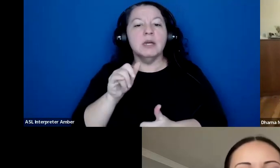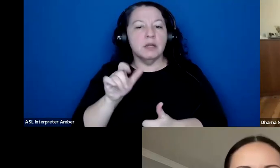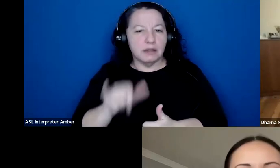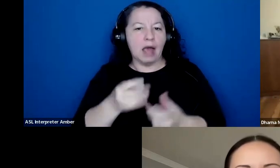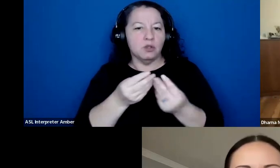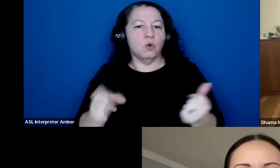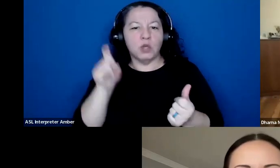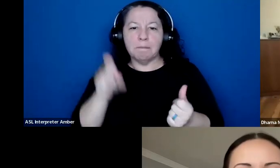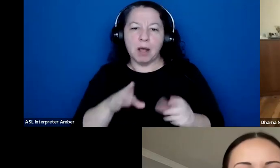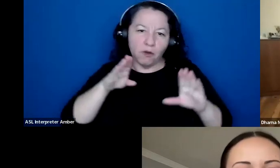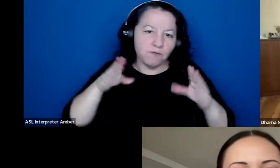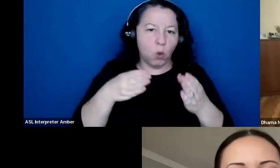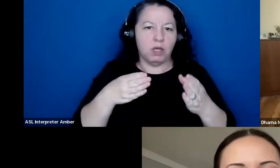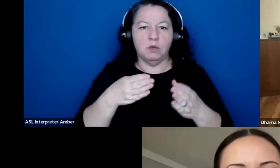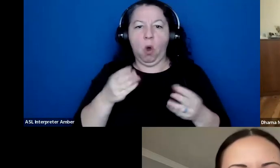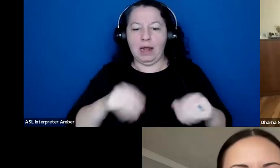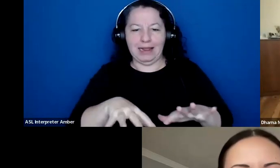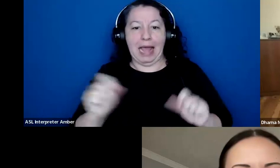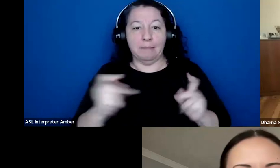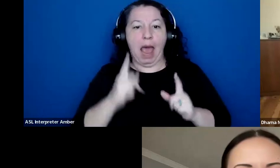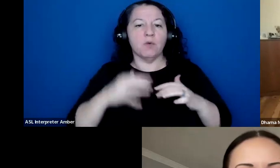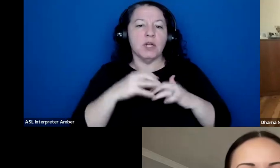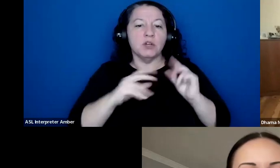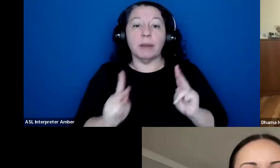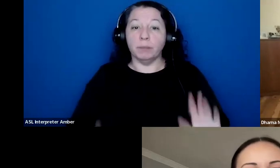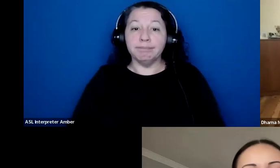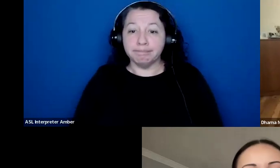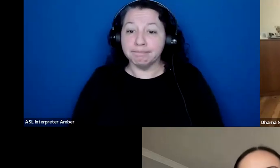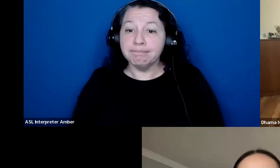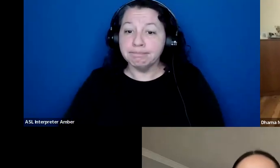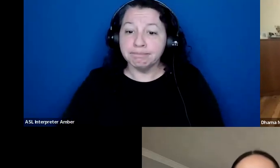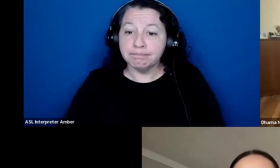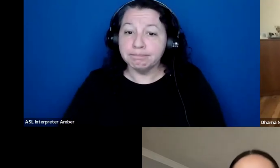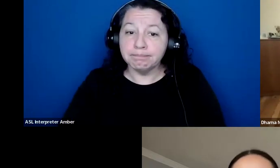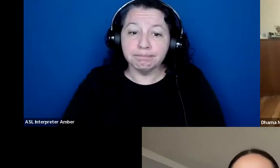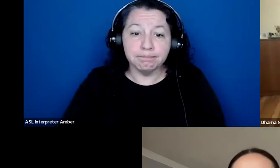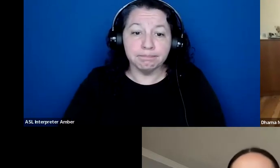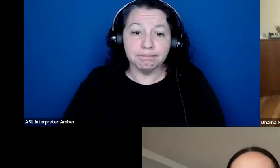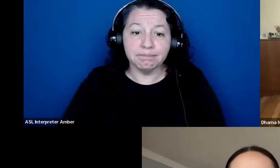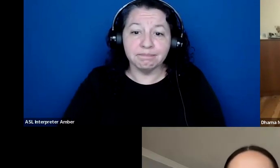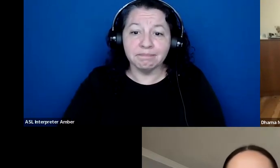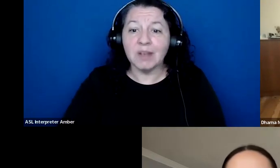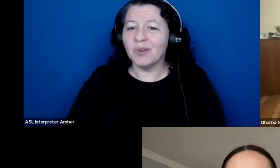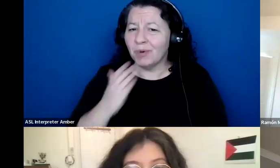back for indigenous peoples. Thank you so much. I'll open it up to all our panelists now.